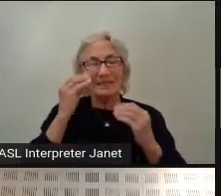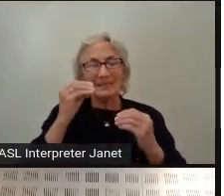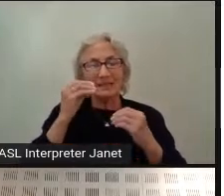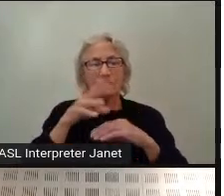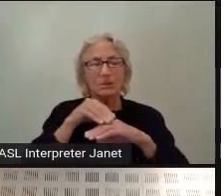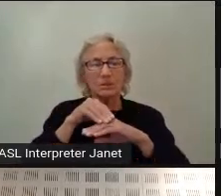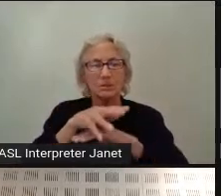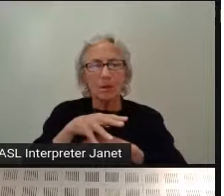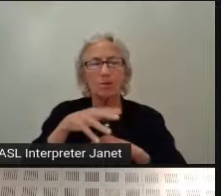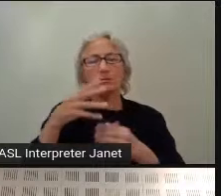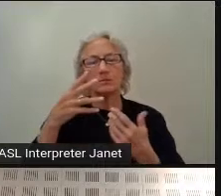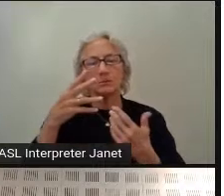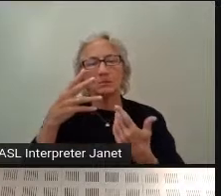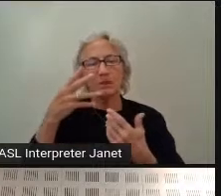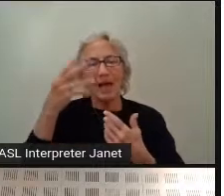Communication is a big part but part-time I work with Ole where